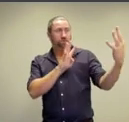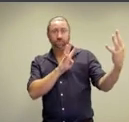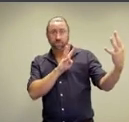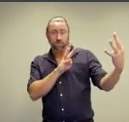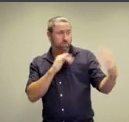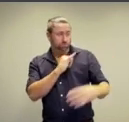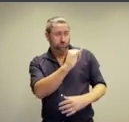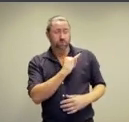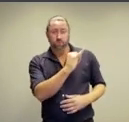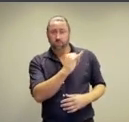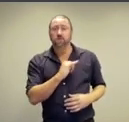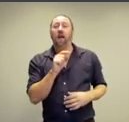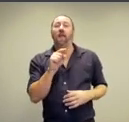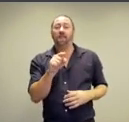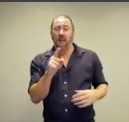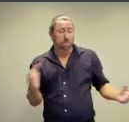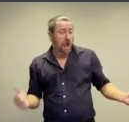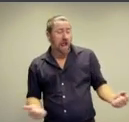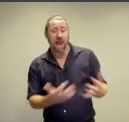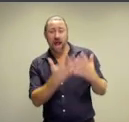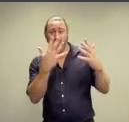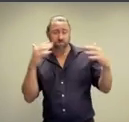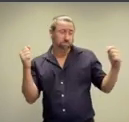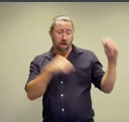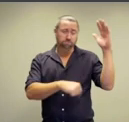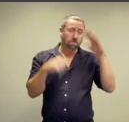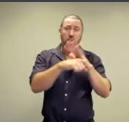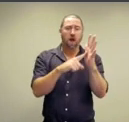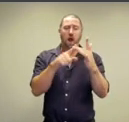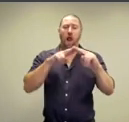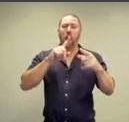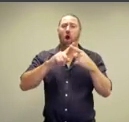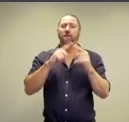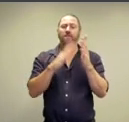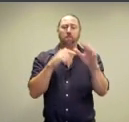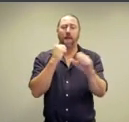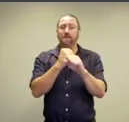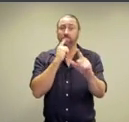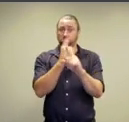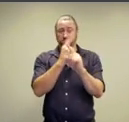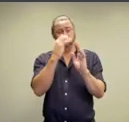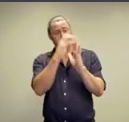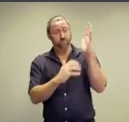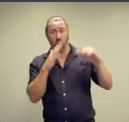who restored order. Famously, this clash was then publicized by Life magazine in an